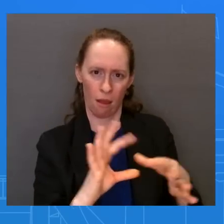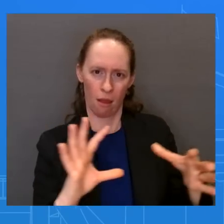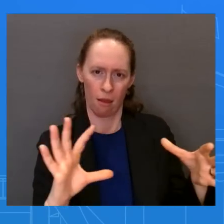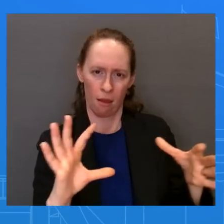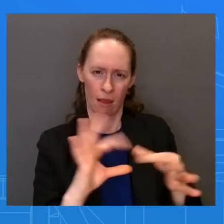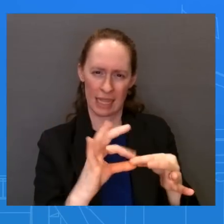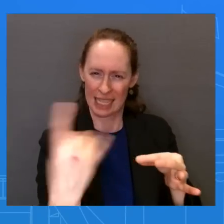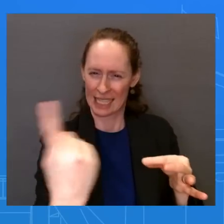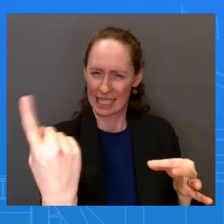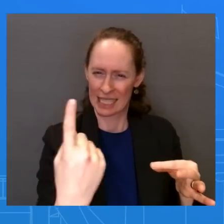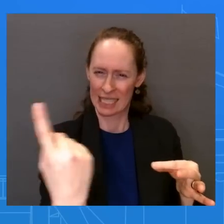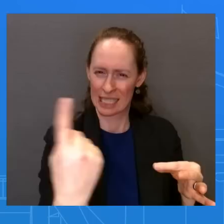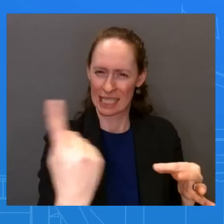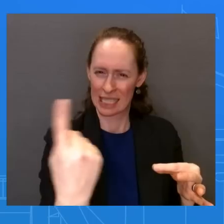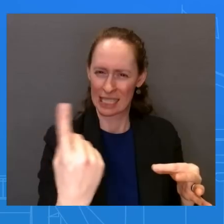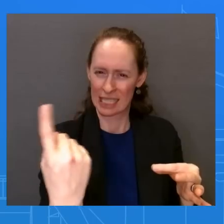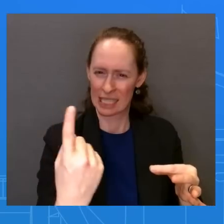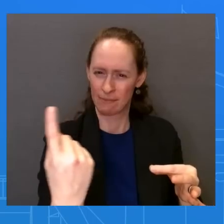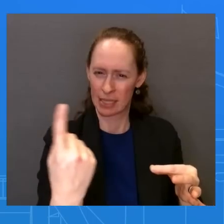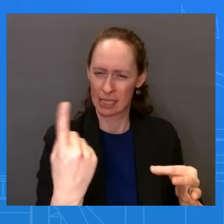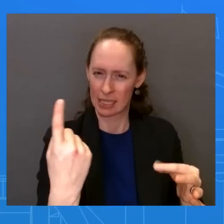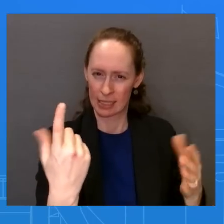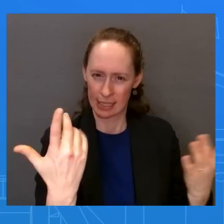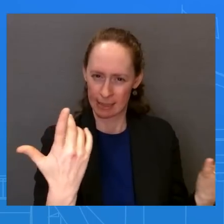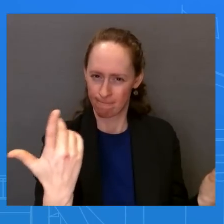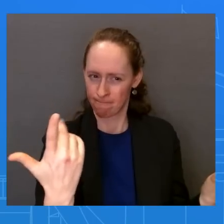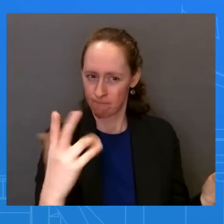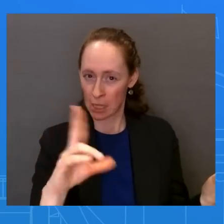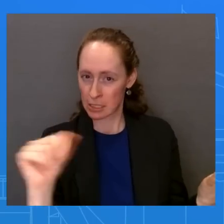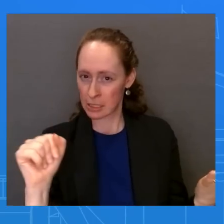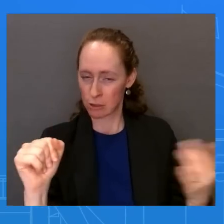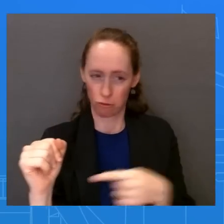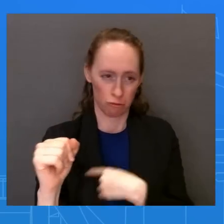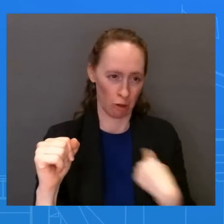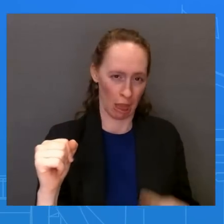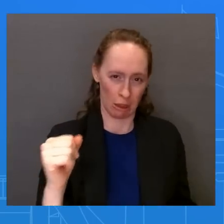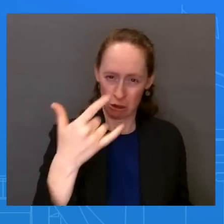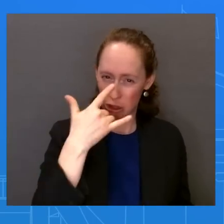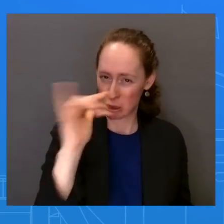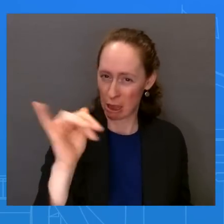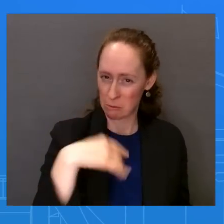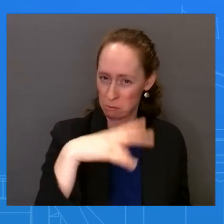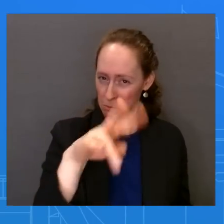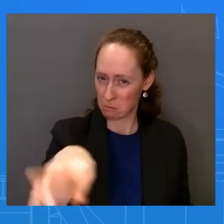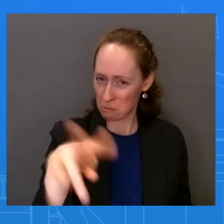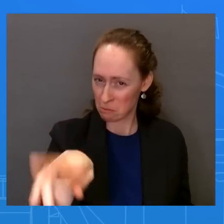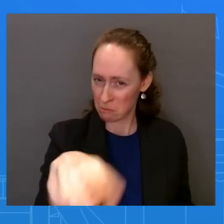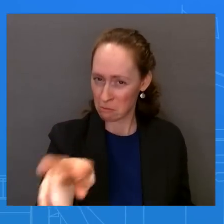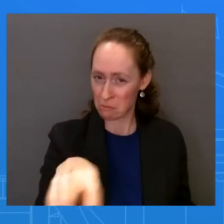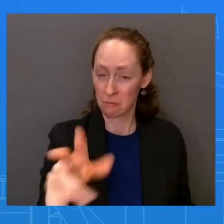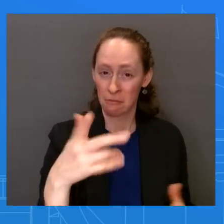and the White House to perhaps tone down its rhetoric against China and really focus on rebuilding the relationship between the two economies?